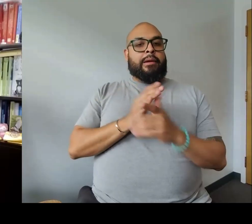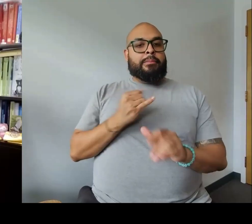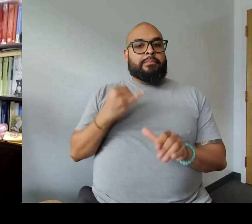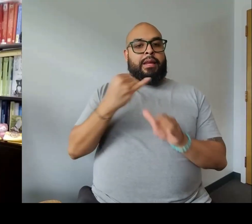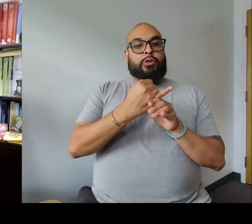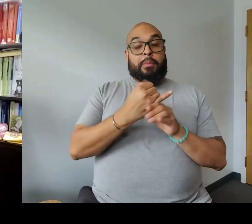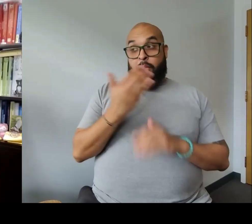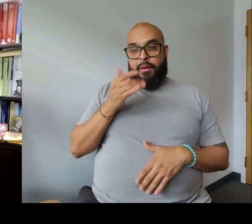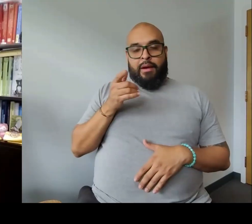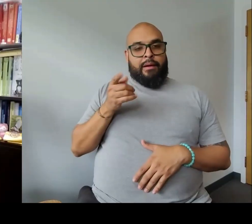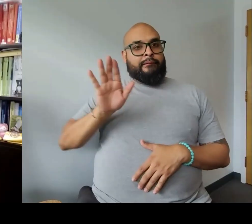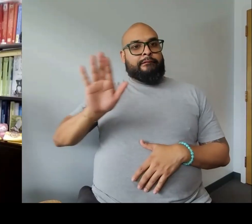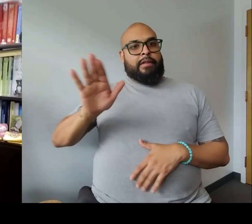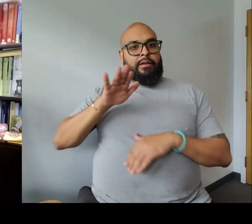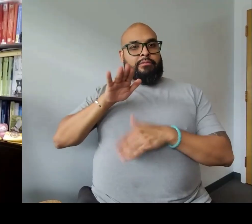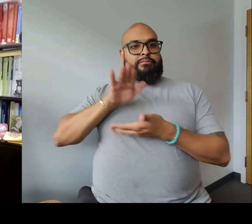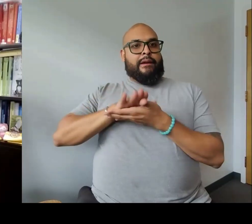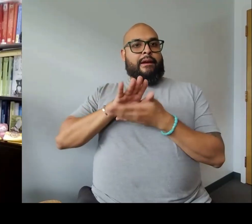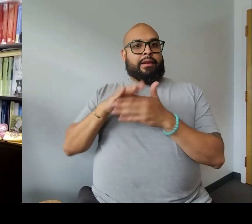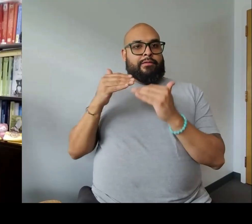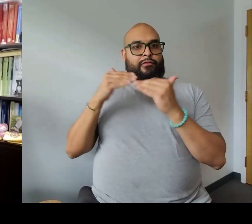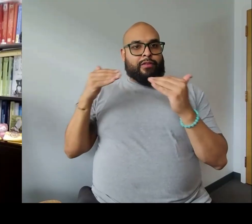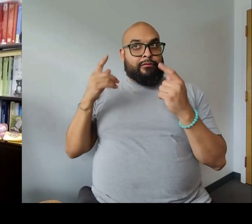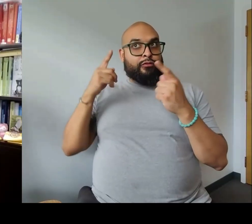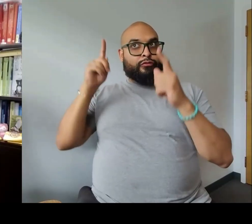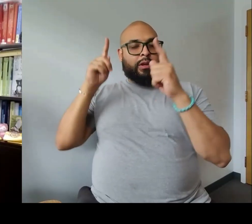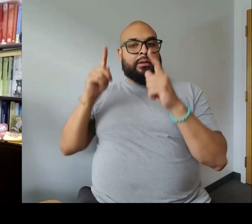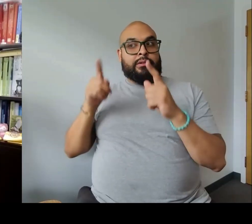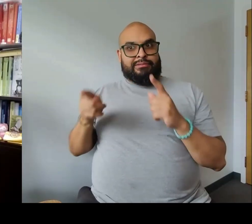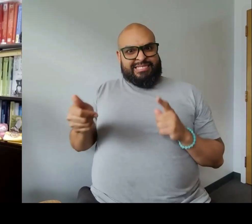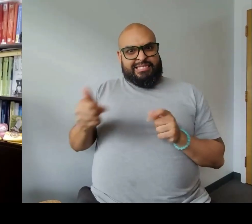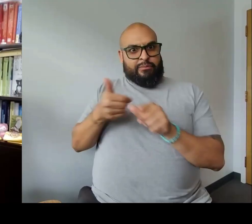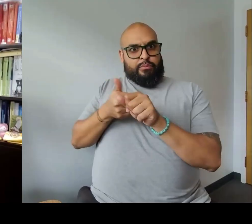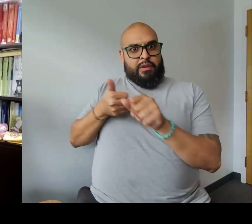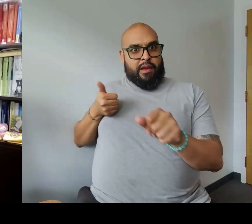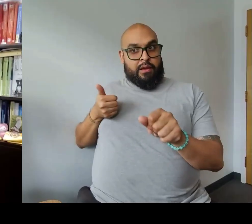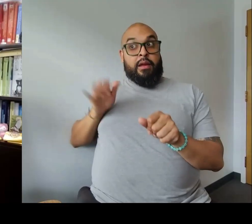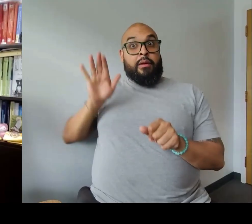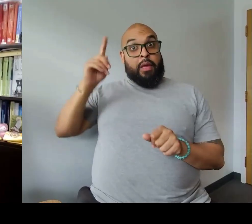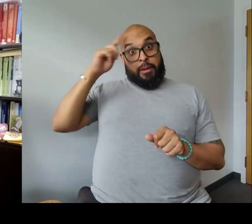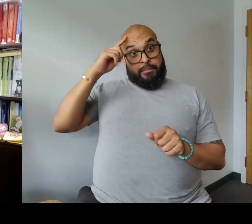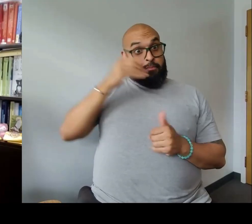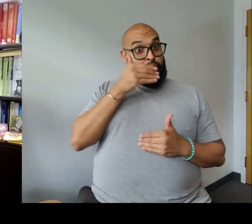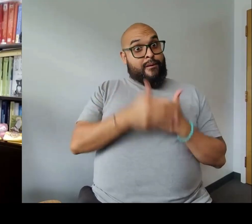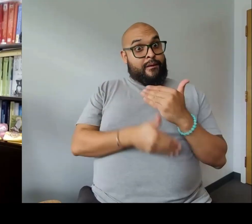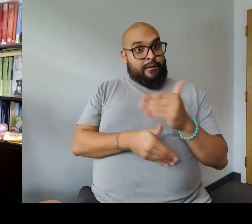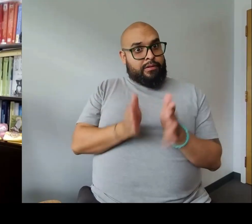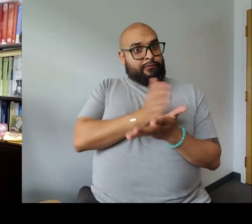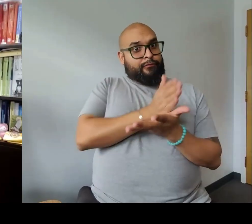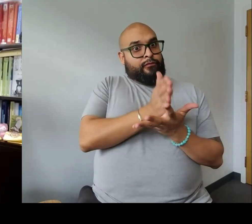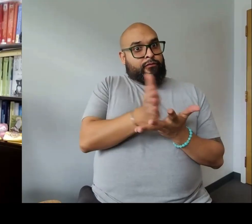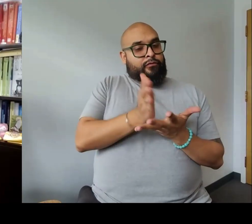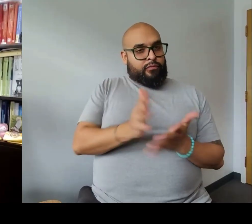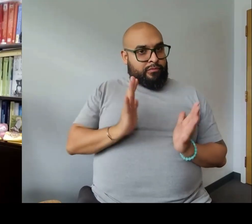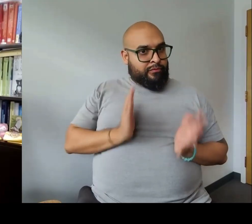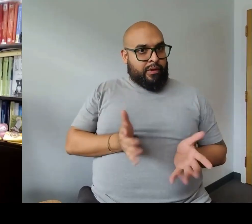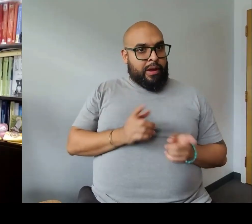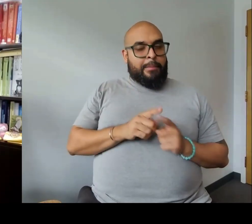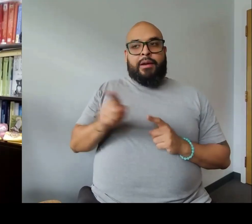They had fallen so behind, even though all their processing areas were fine. They only had braille like once or twice a week.